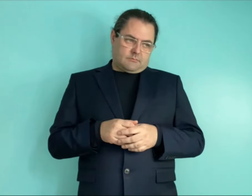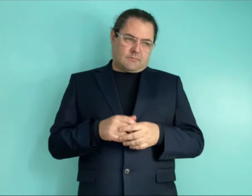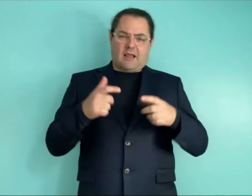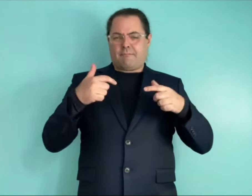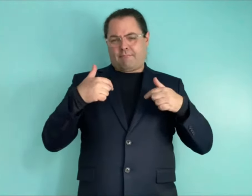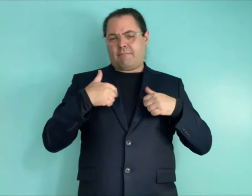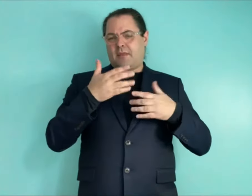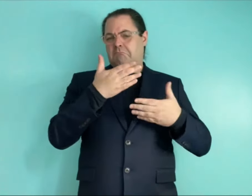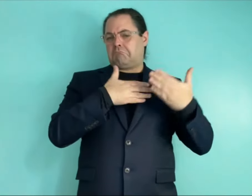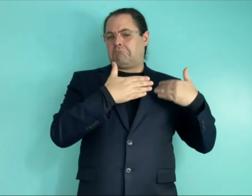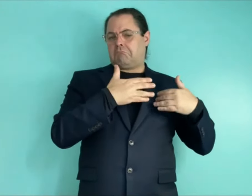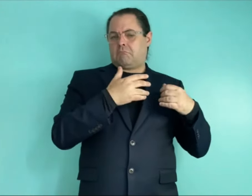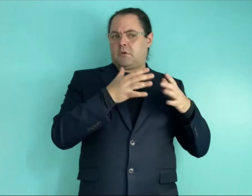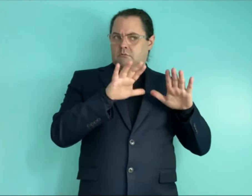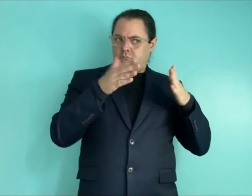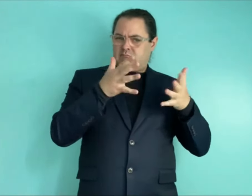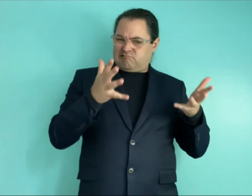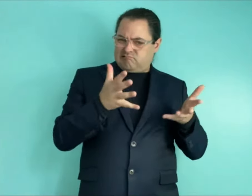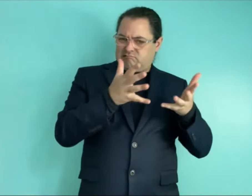that's what I, I've been driving for many years.